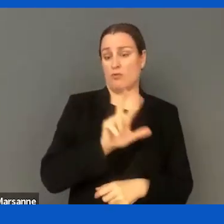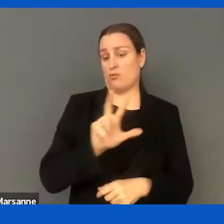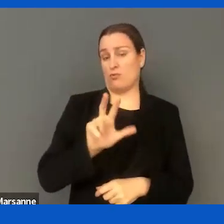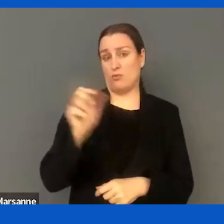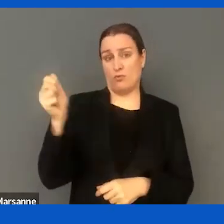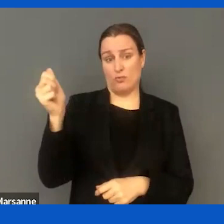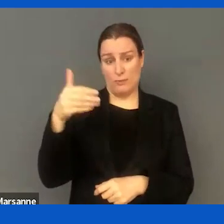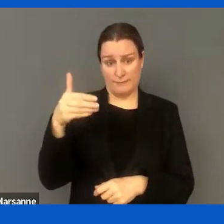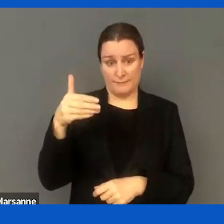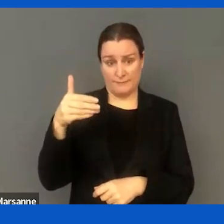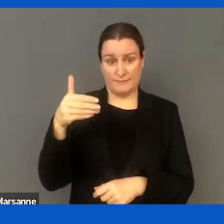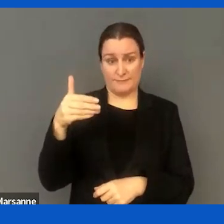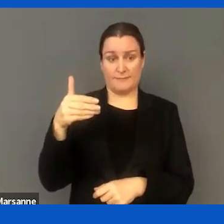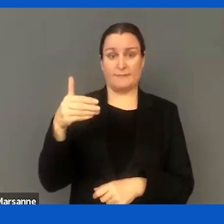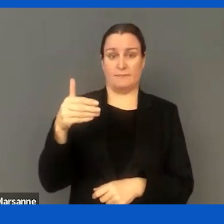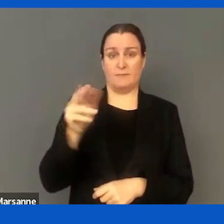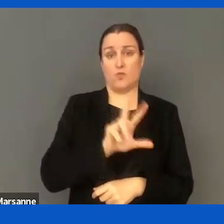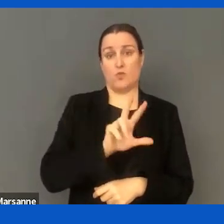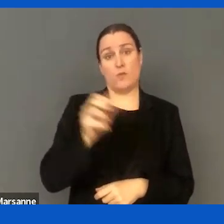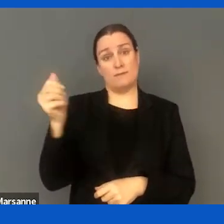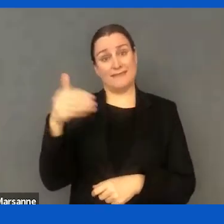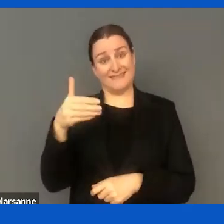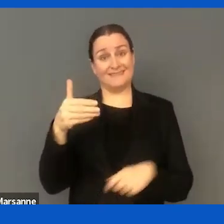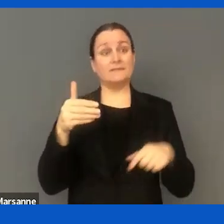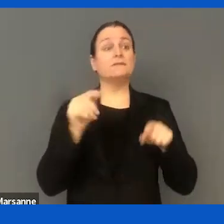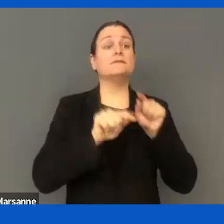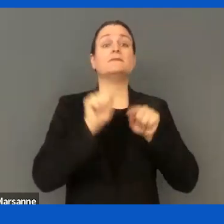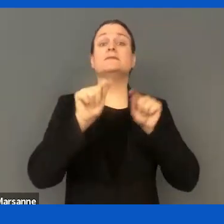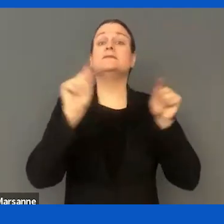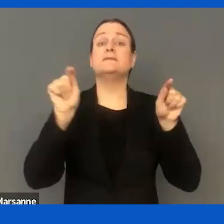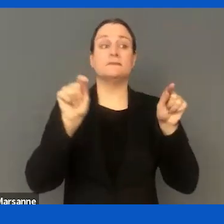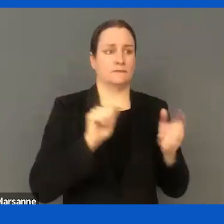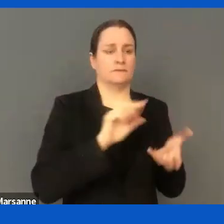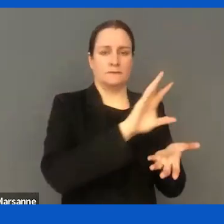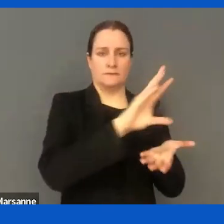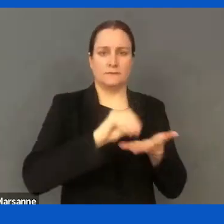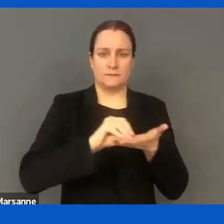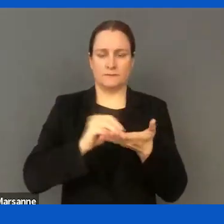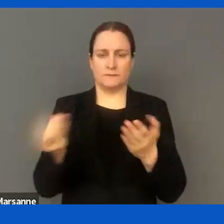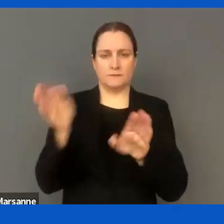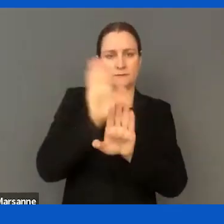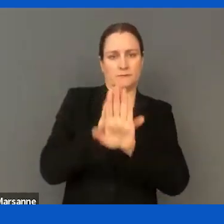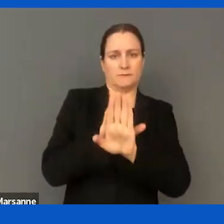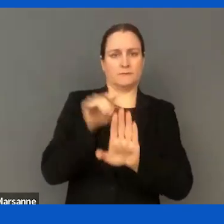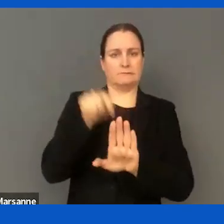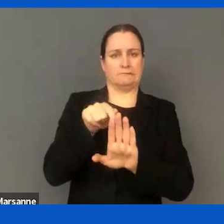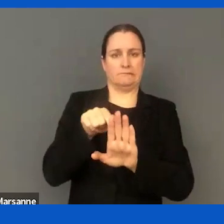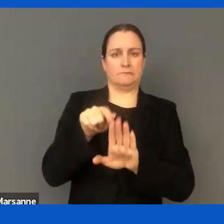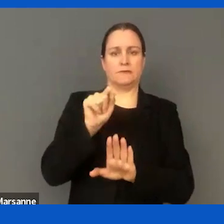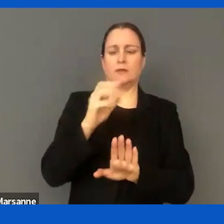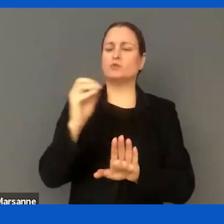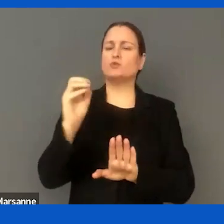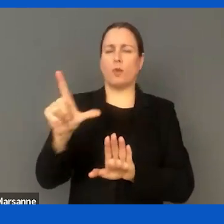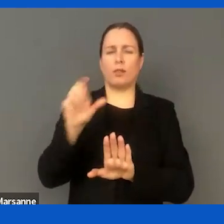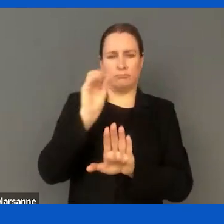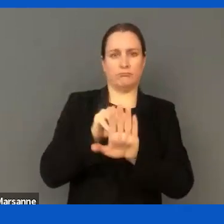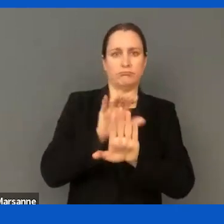how many website use this tool, to have an official map of the usage of this tool.